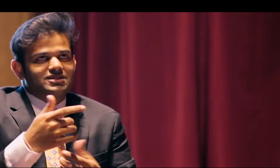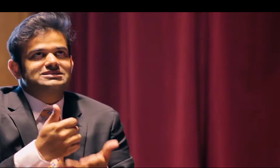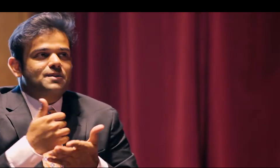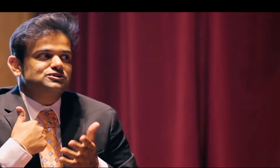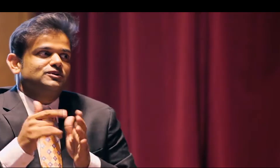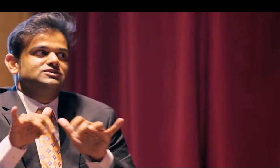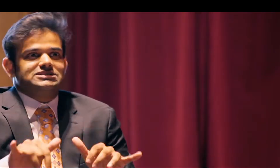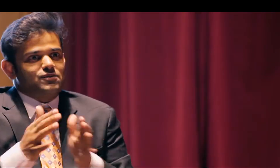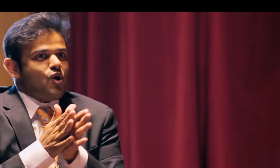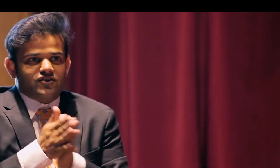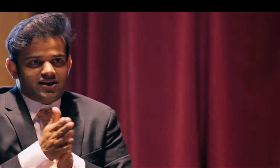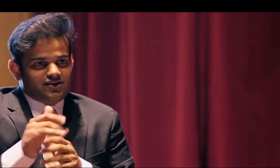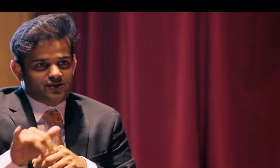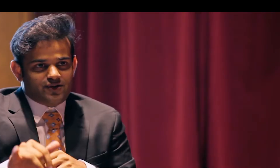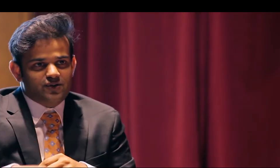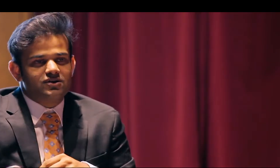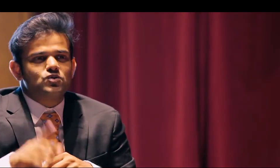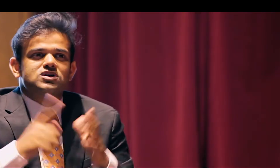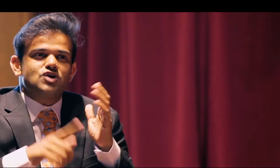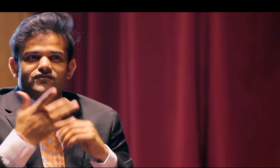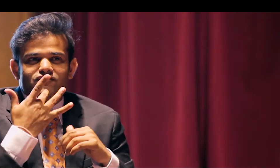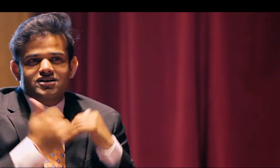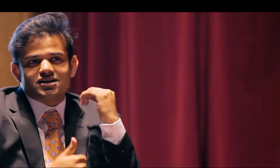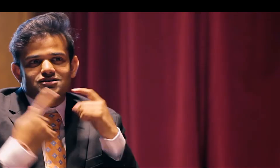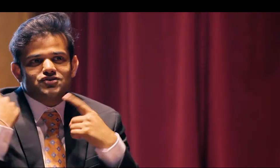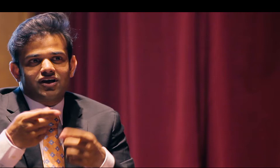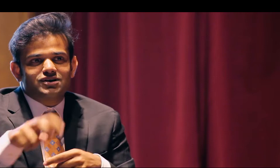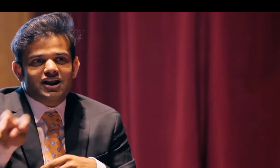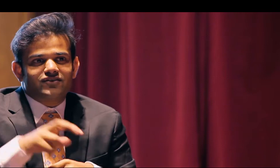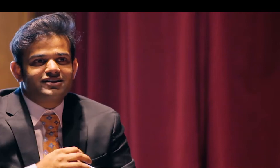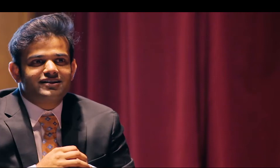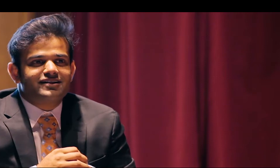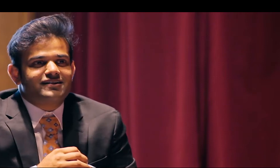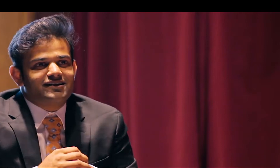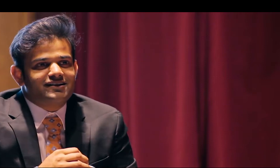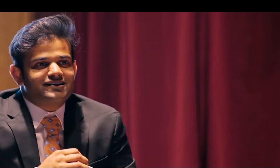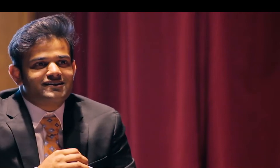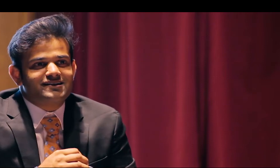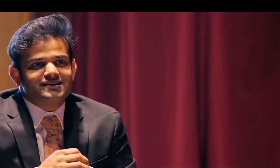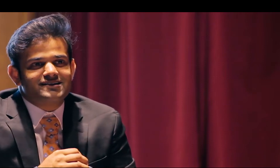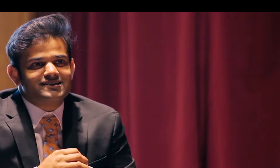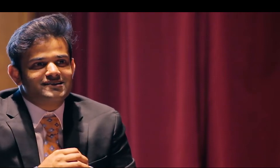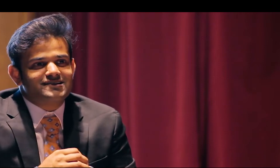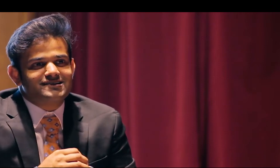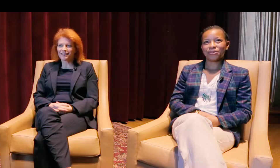[Vai] Ah, I love traveling as well. It helps me to, it also helps me to stay motivated. [Brittaney] Yes. [Vai] What's your favorite company you've been to, or country you've been to so far?